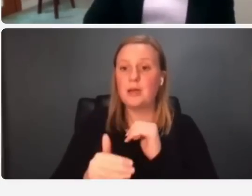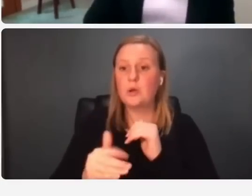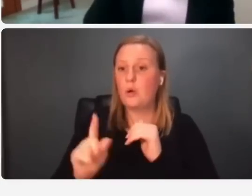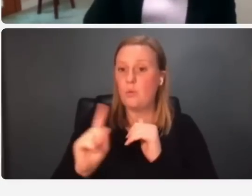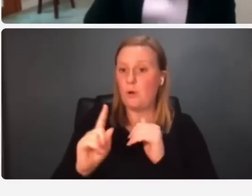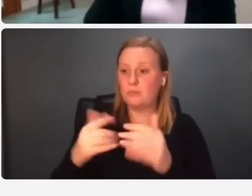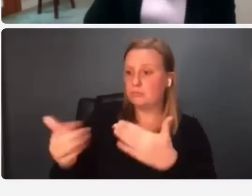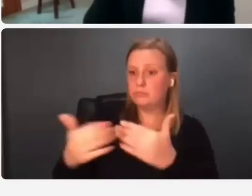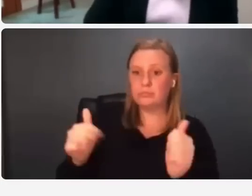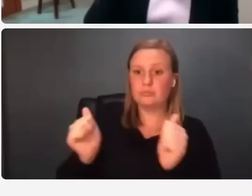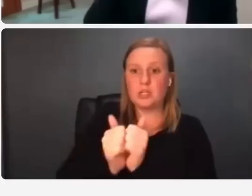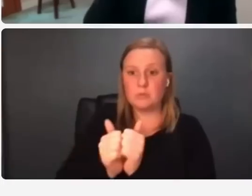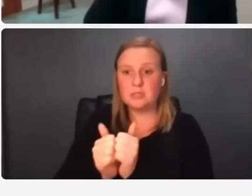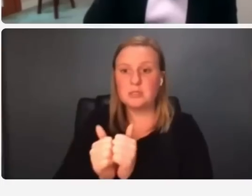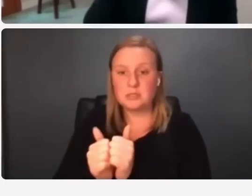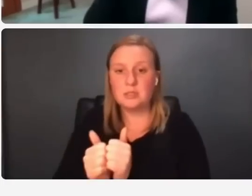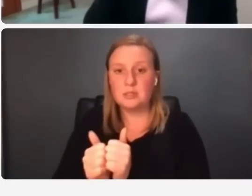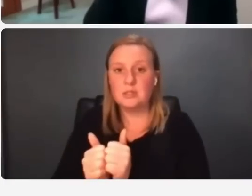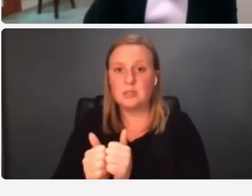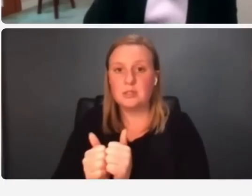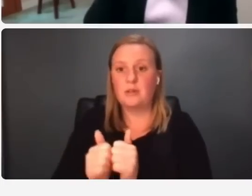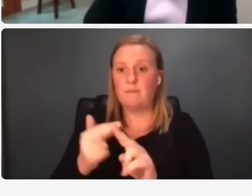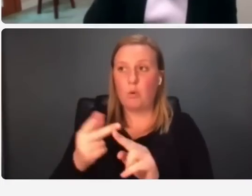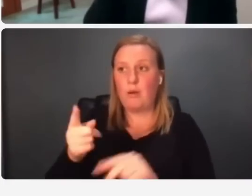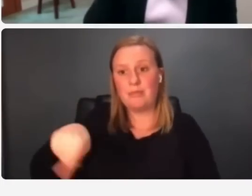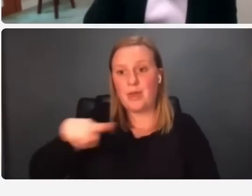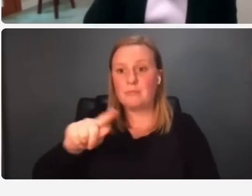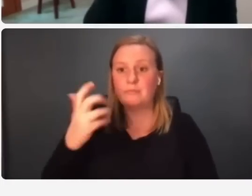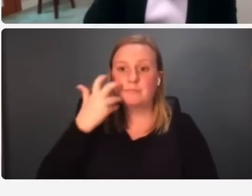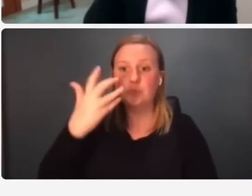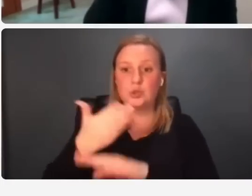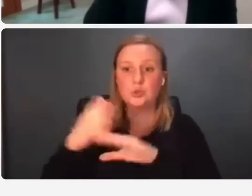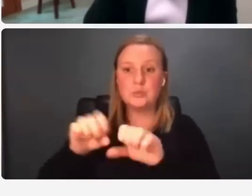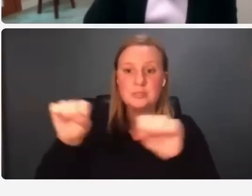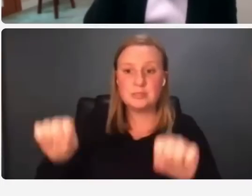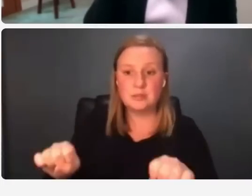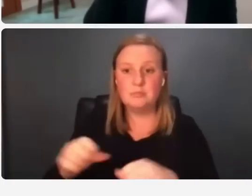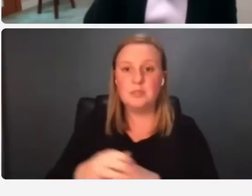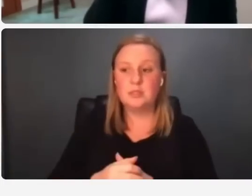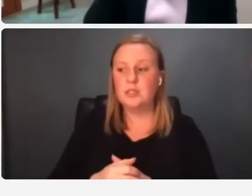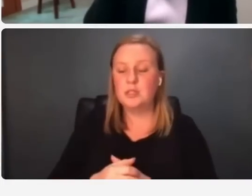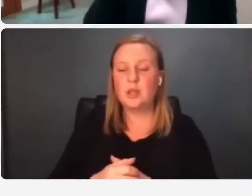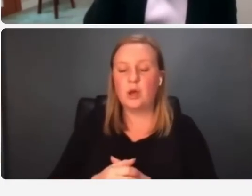arrangements are going to be like for them in the new system too. So they're on the radar to work through those issues.